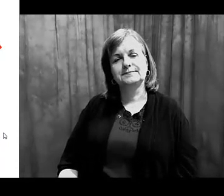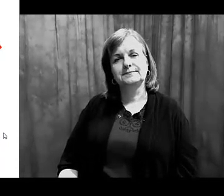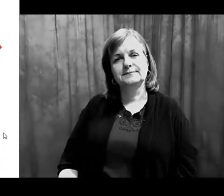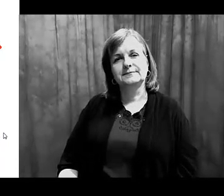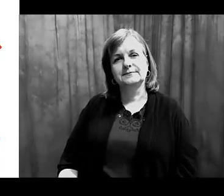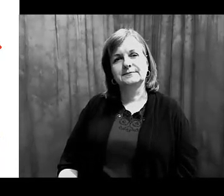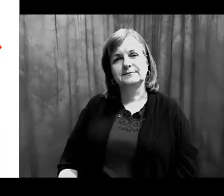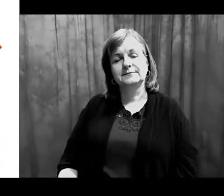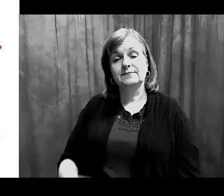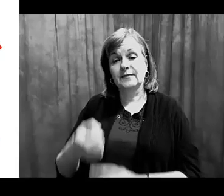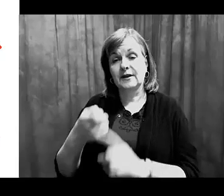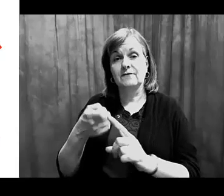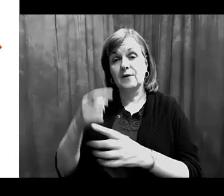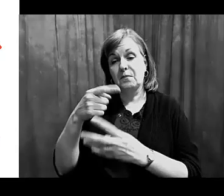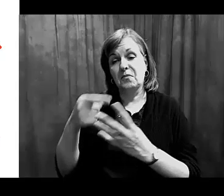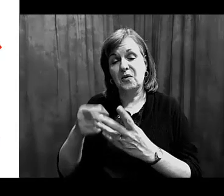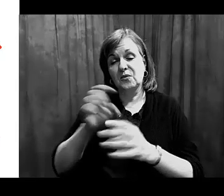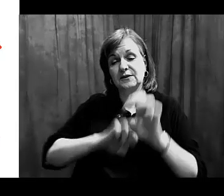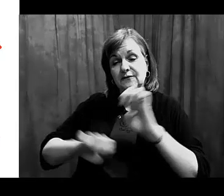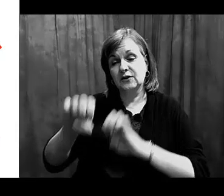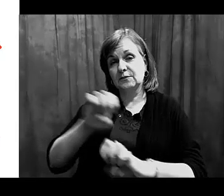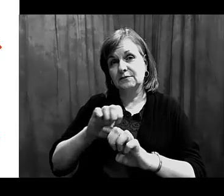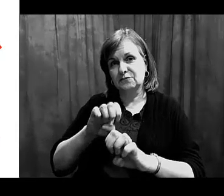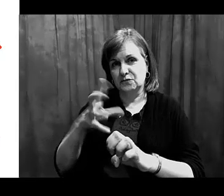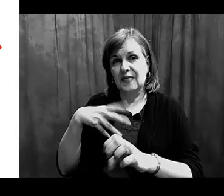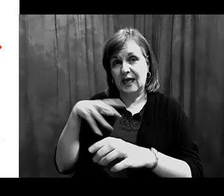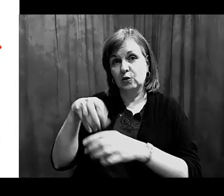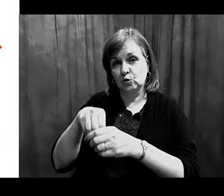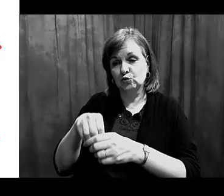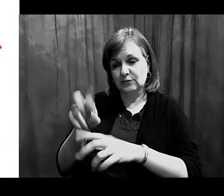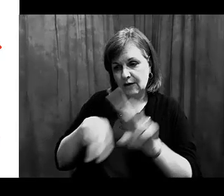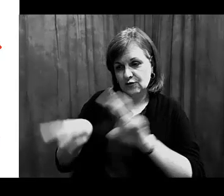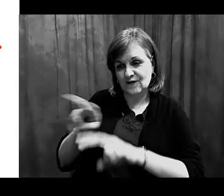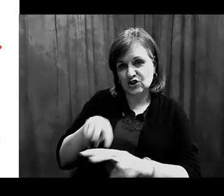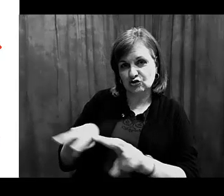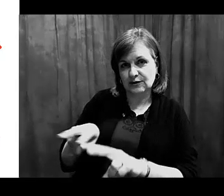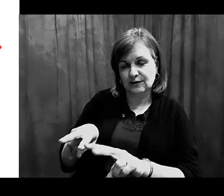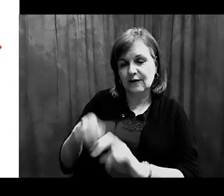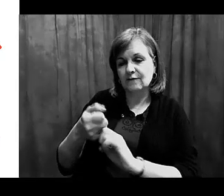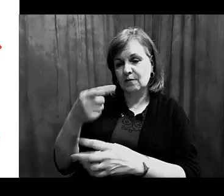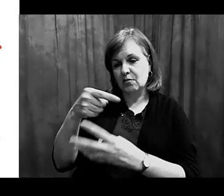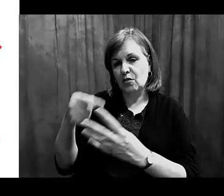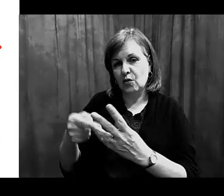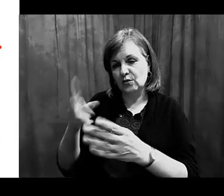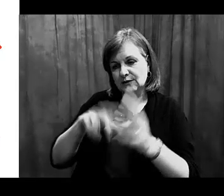that hypothesis now from those experiments you will do observations